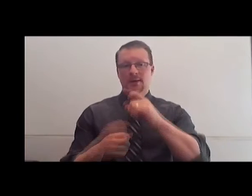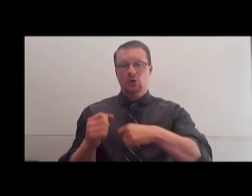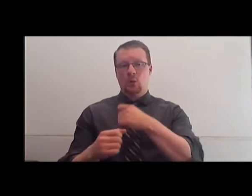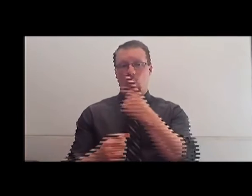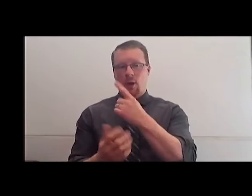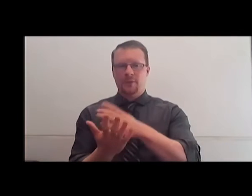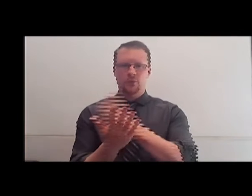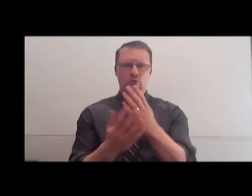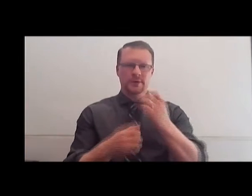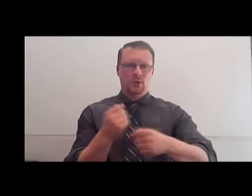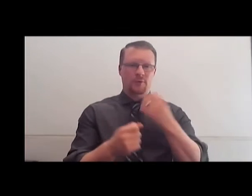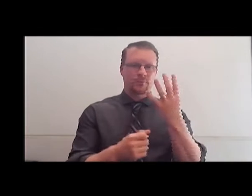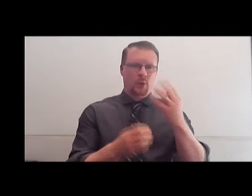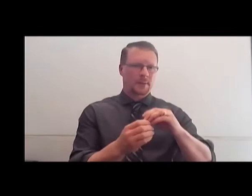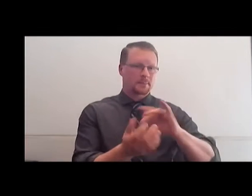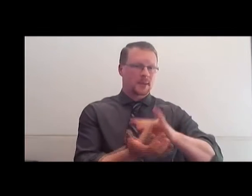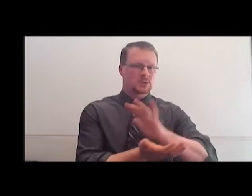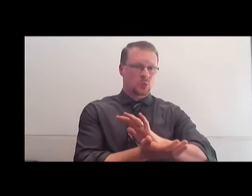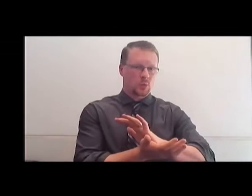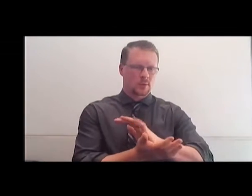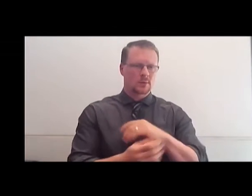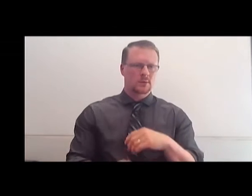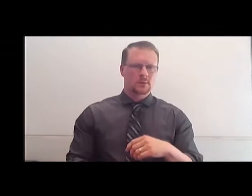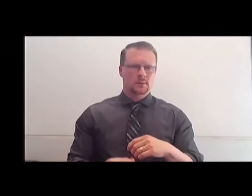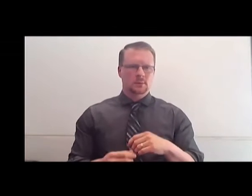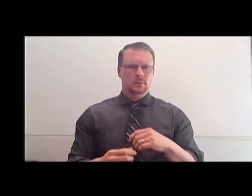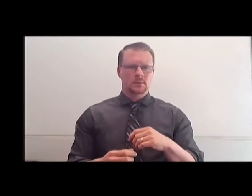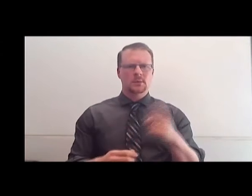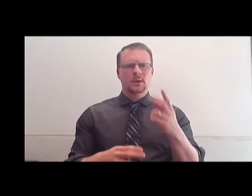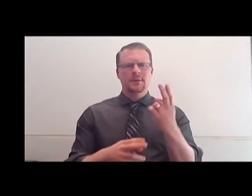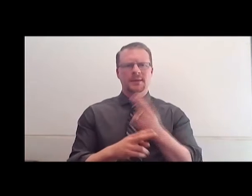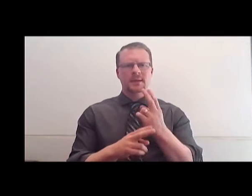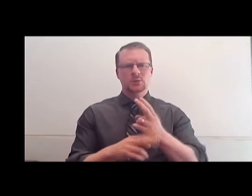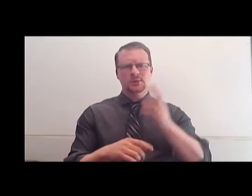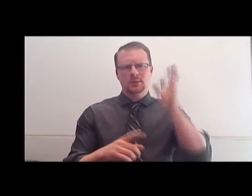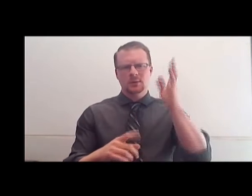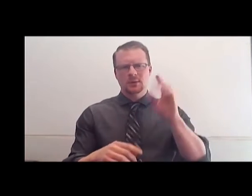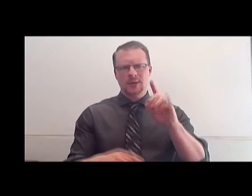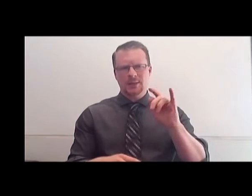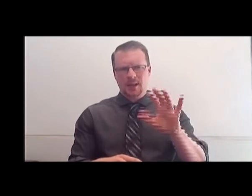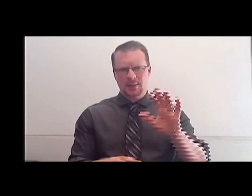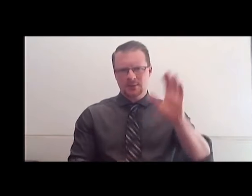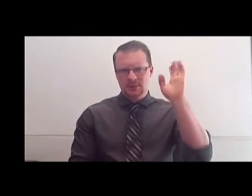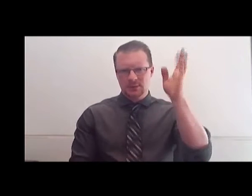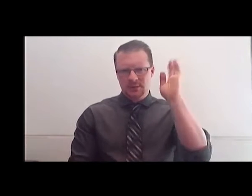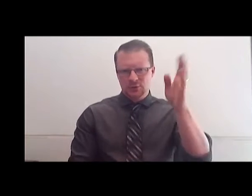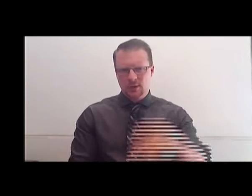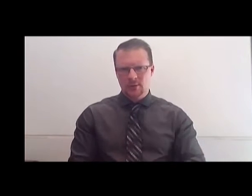So as you can see from year one through year four, and this is of medical school, they use didactics,